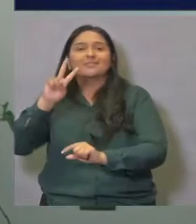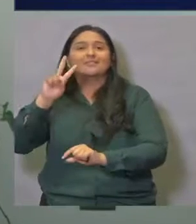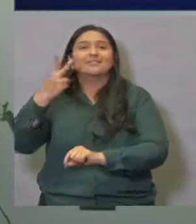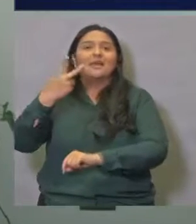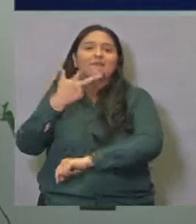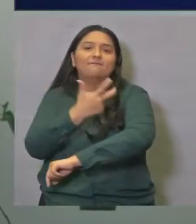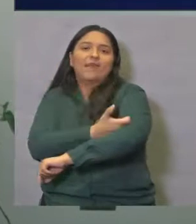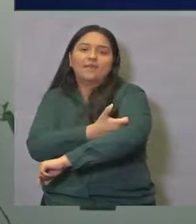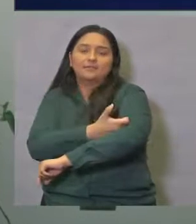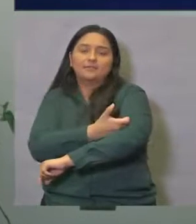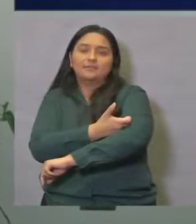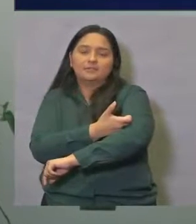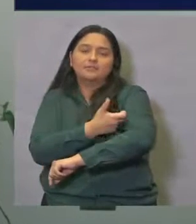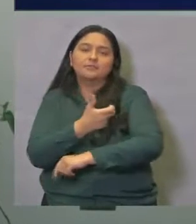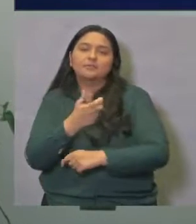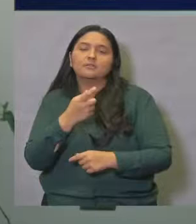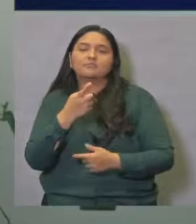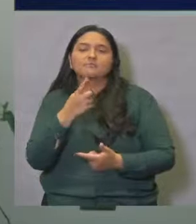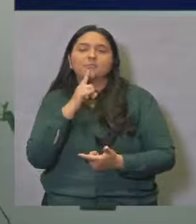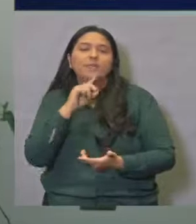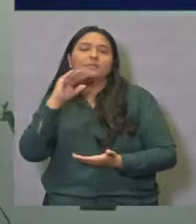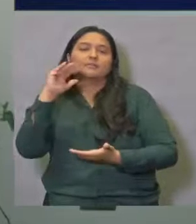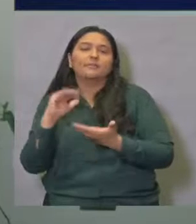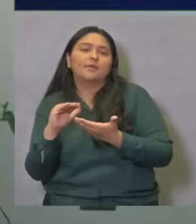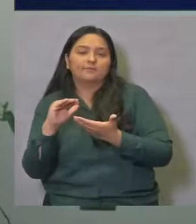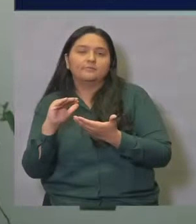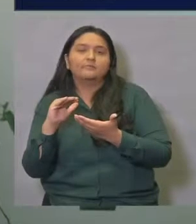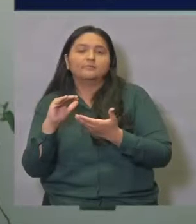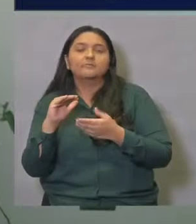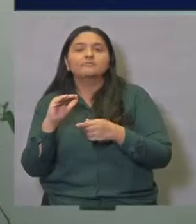IS REALLY A NO-SHOW RATE ON